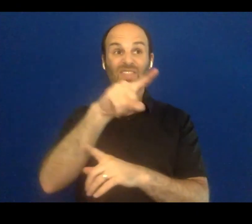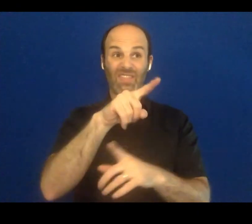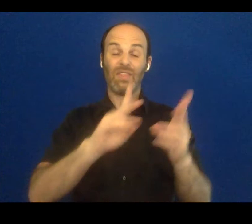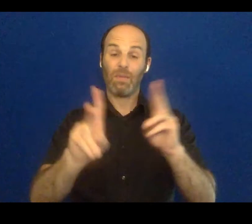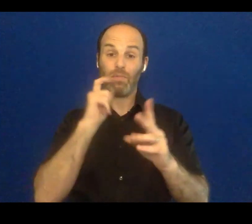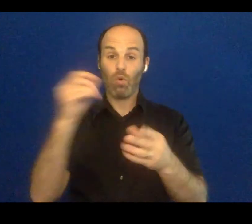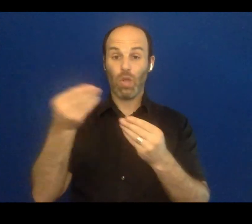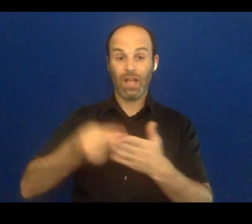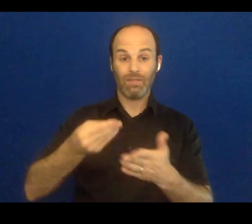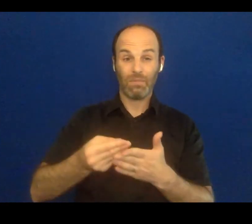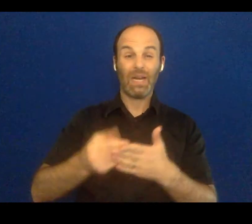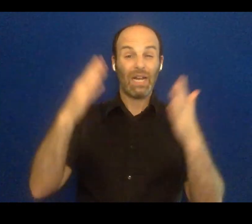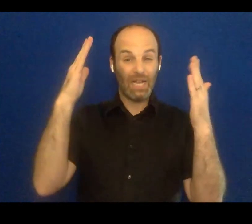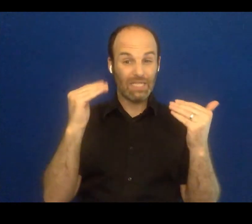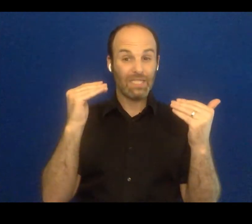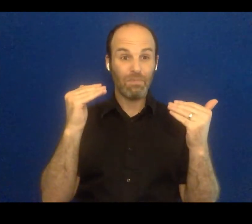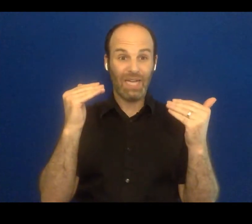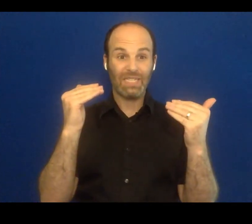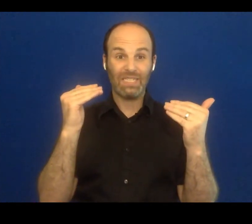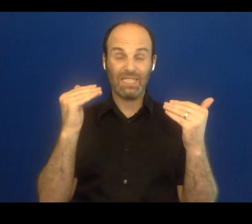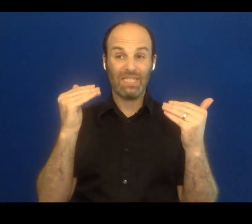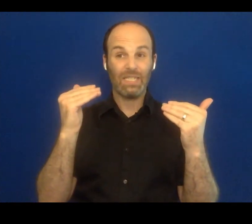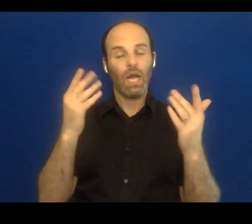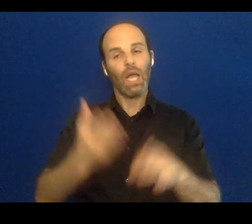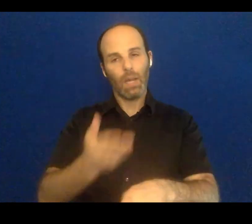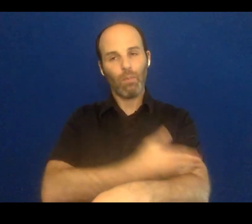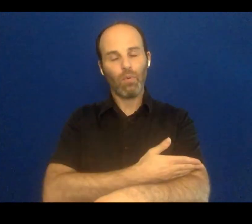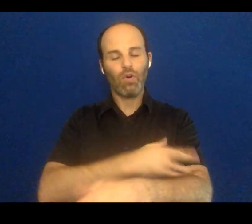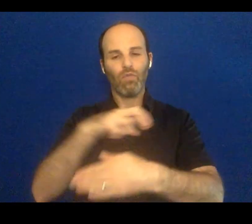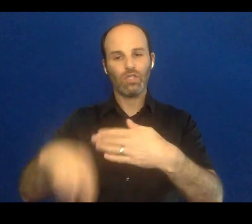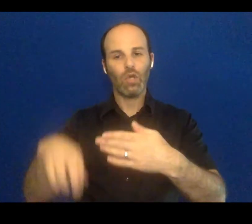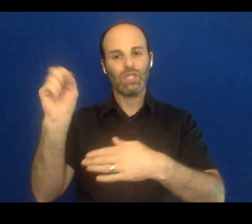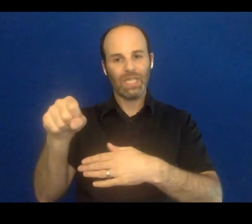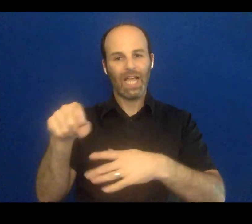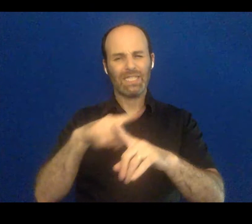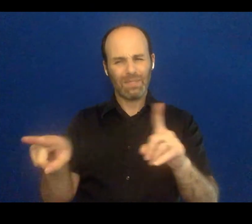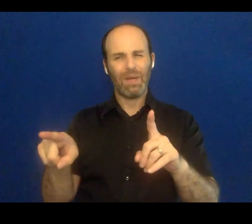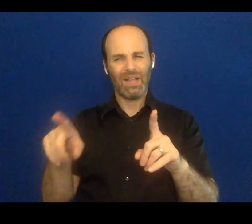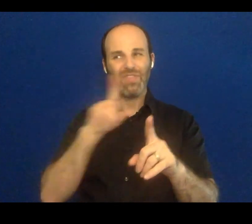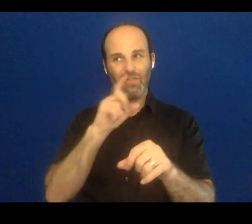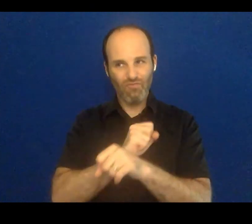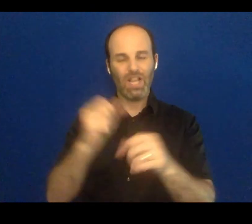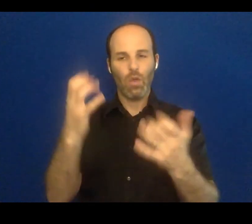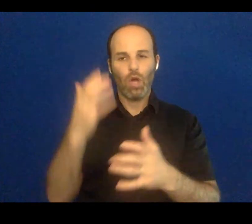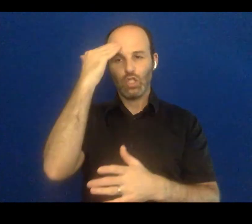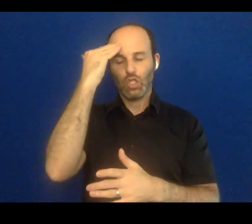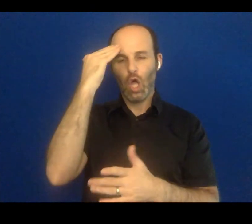IMPROVED OUTCOMES, YEAH, NOT TO SAY THAT PEOPLE DON'T CARE ABOUT THAT, BUT THEY WANT TO KNOW WHAT